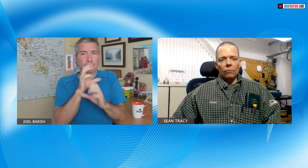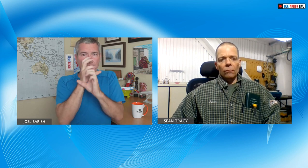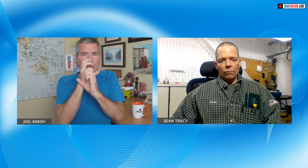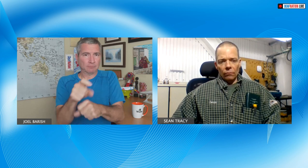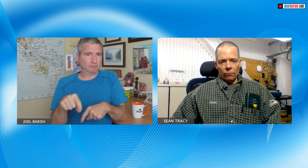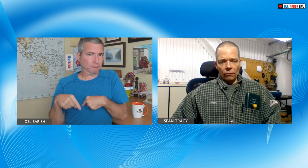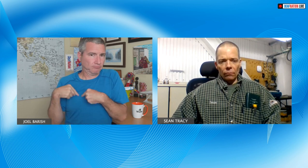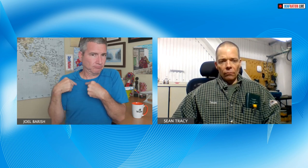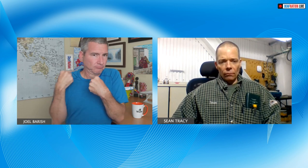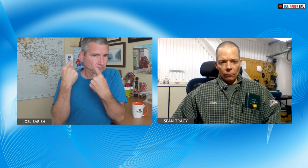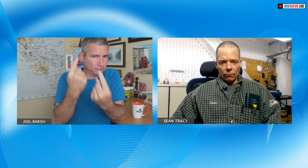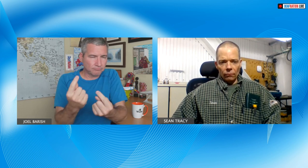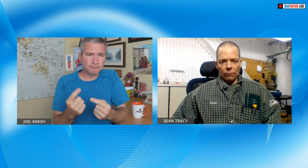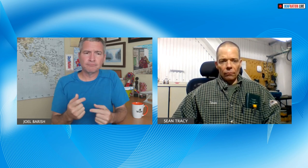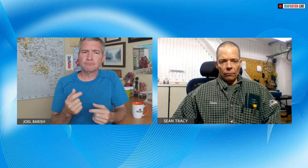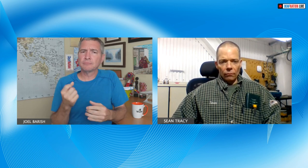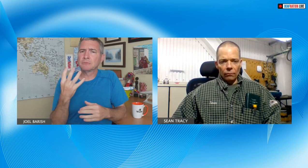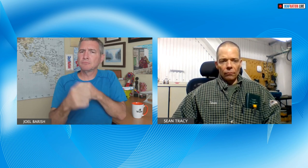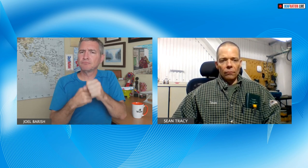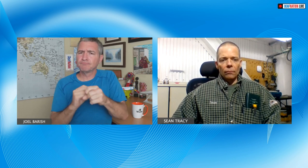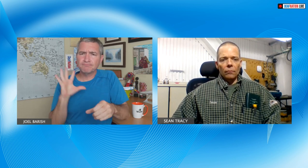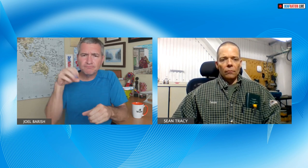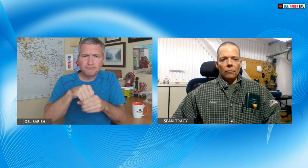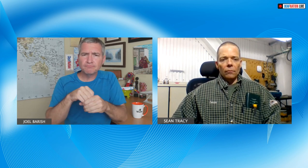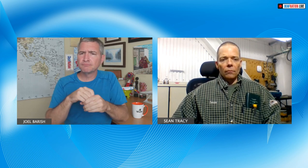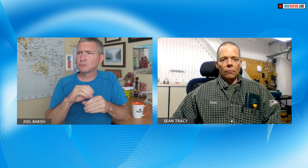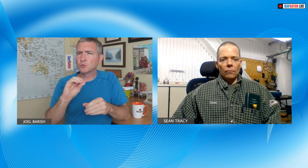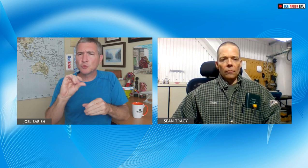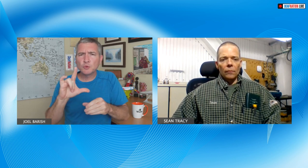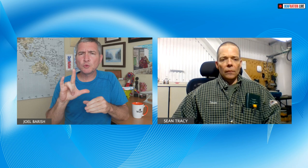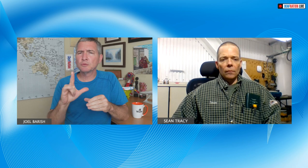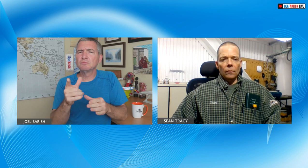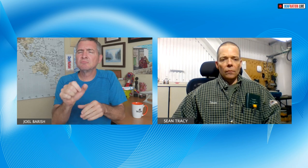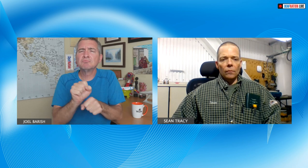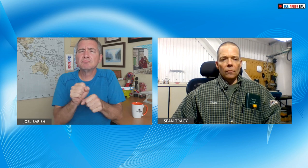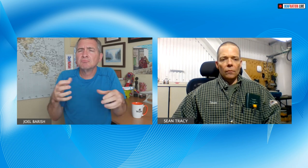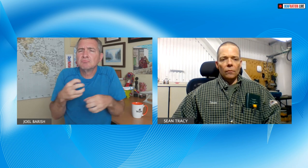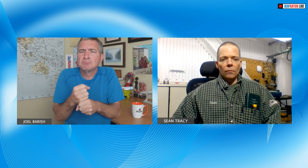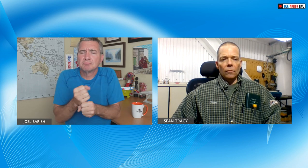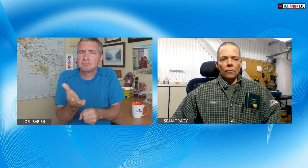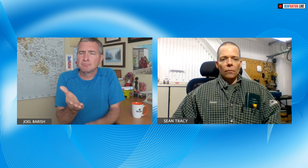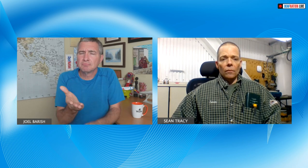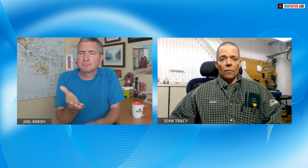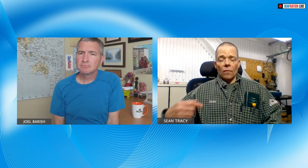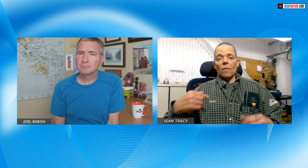Your job is fascinating! How many years have you worked in the oil industry?